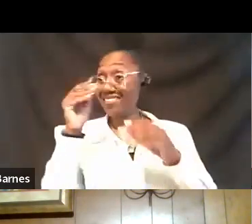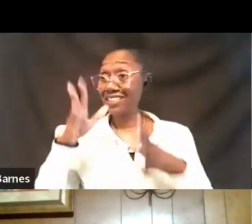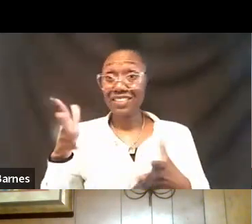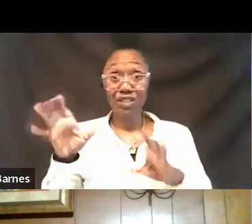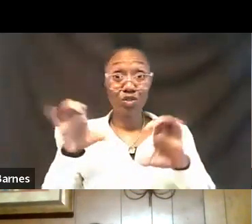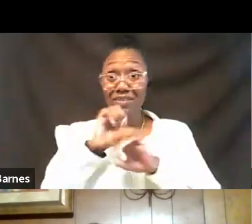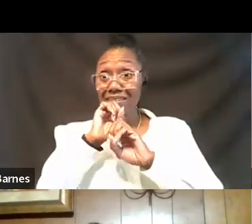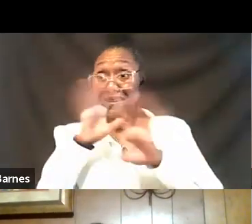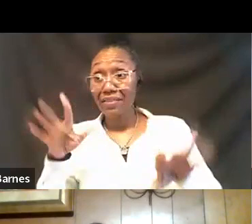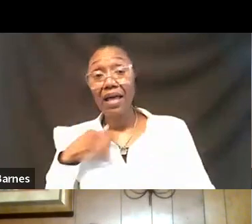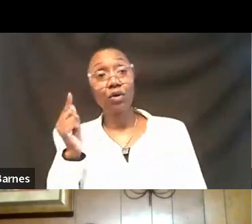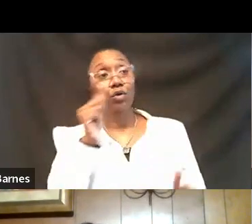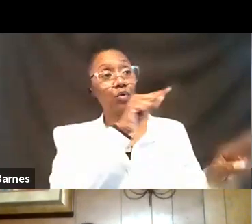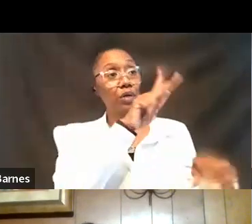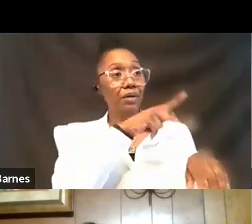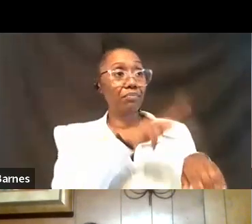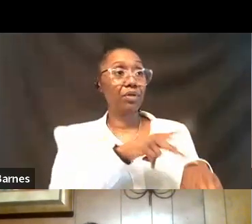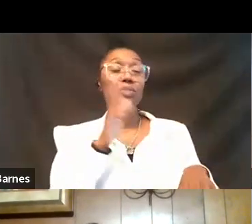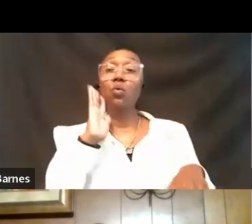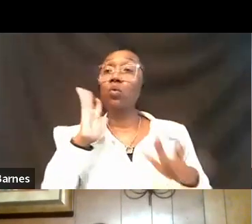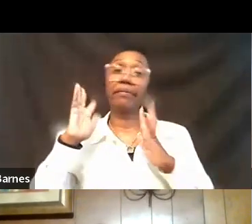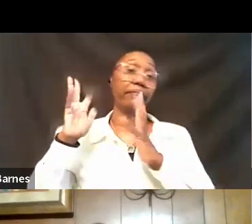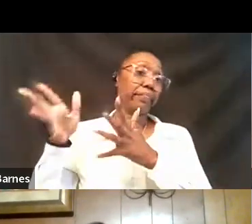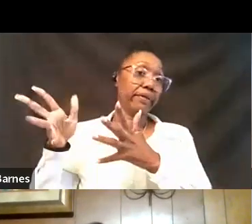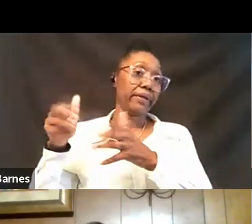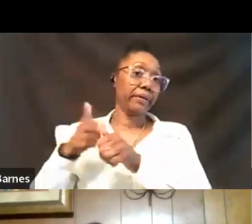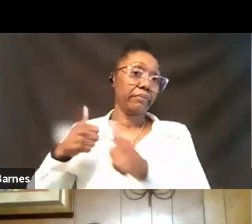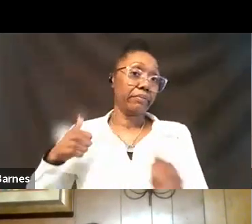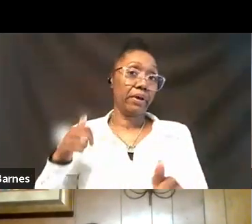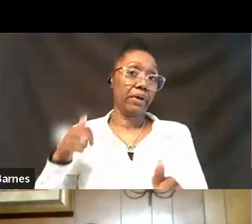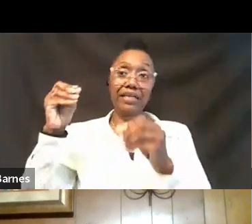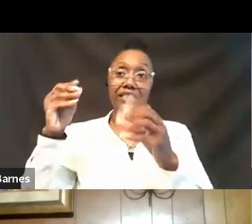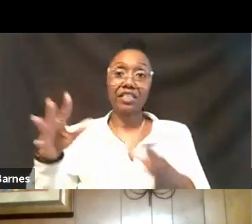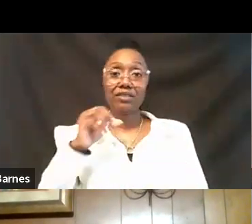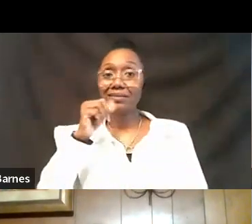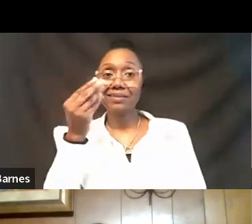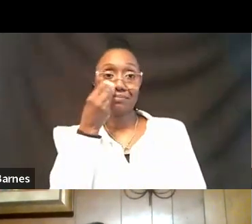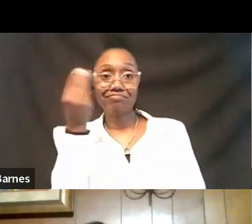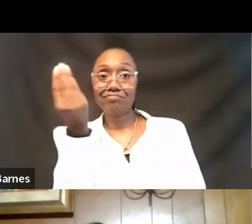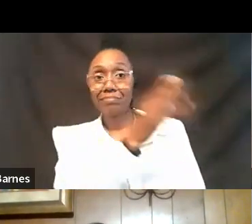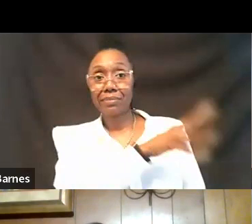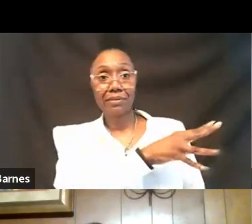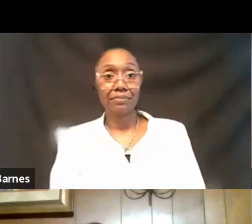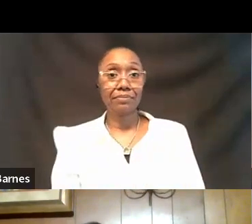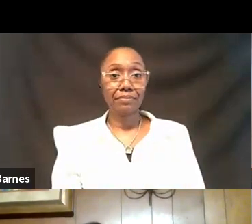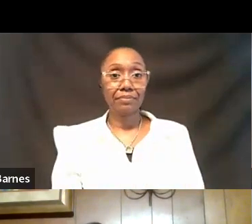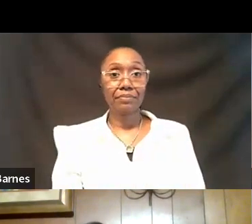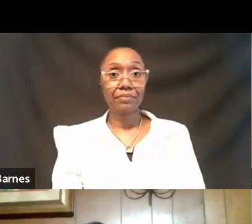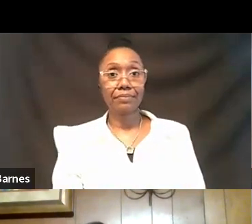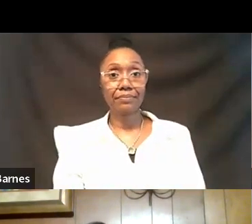Because they will leave you behind. They won't care.